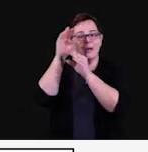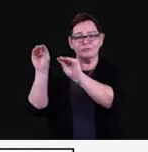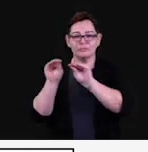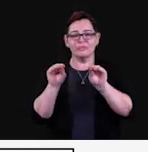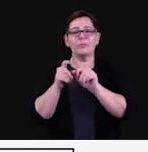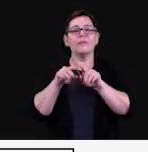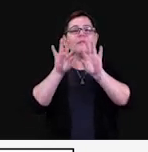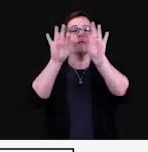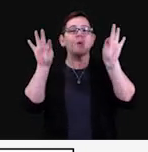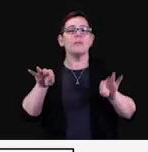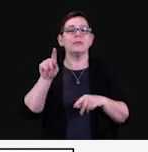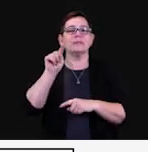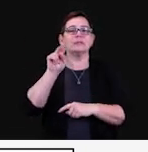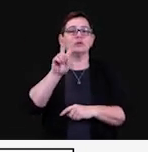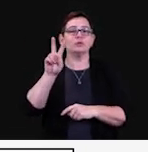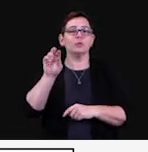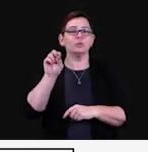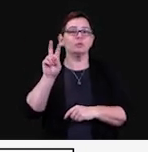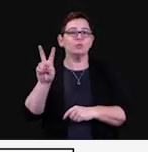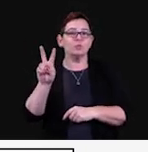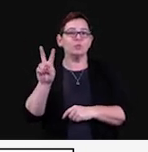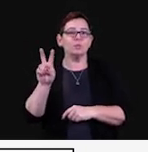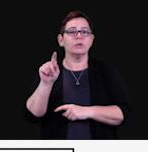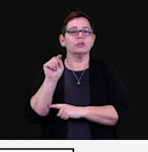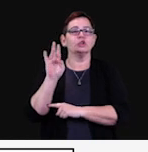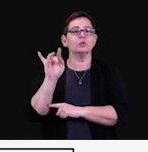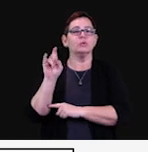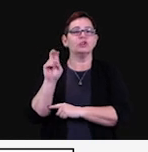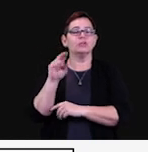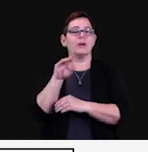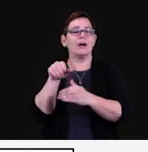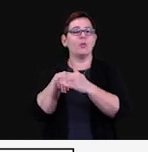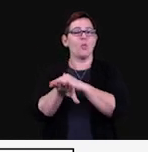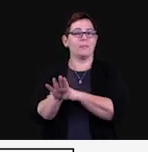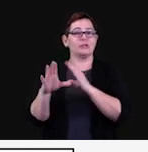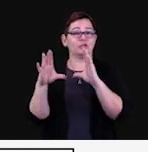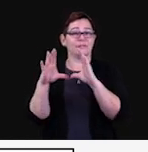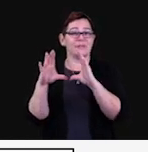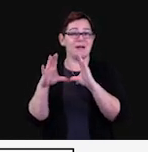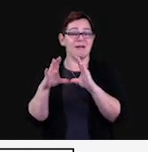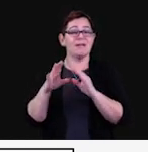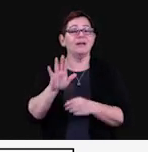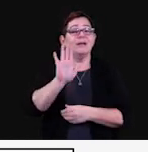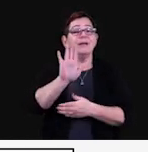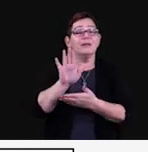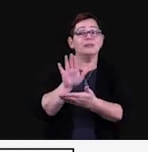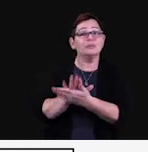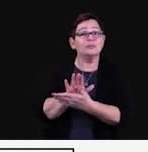Tuition and Enrolment Certificate. Your educational institution should provide you with this form